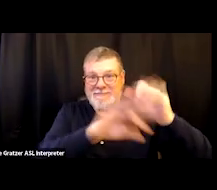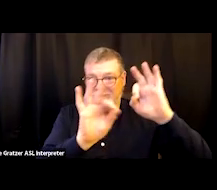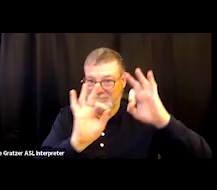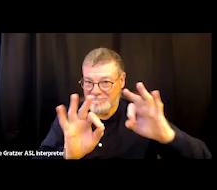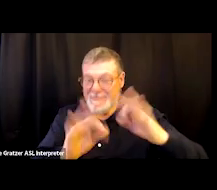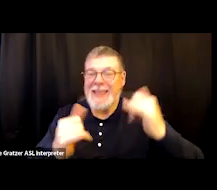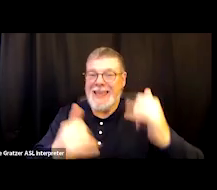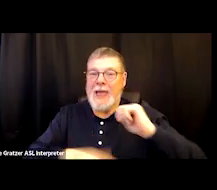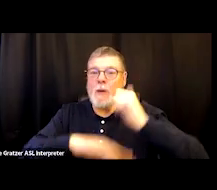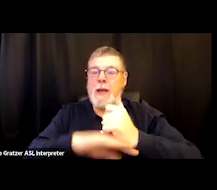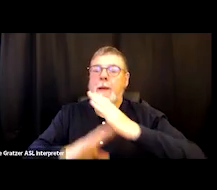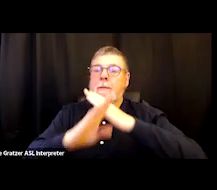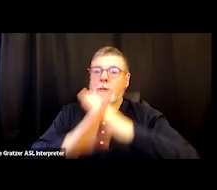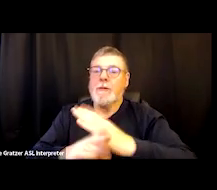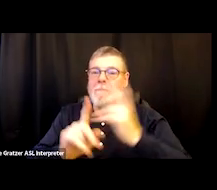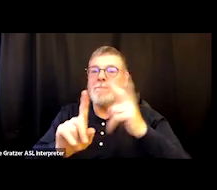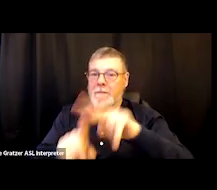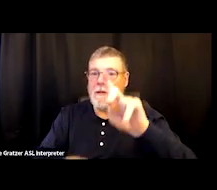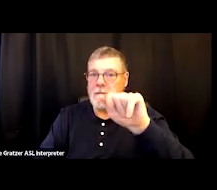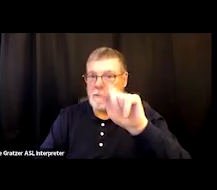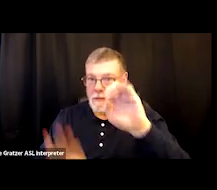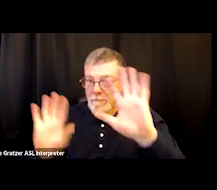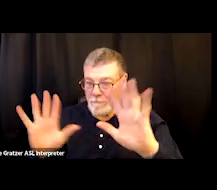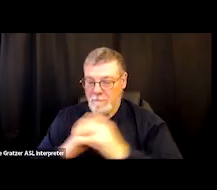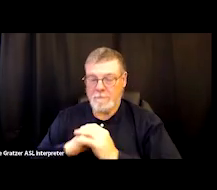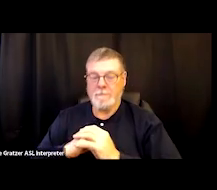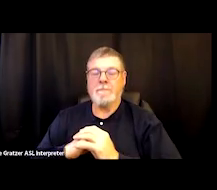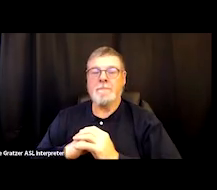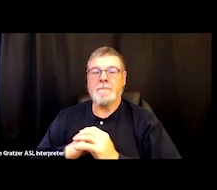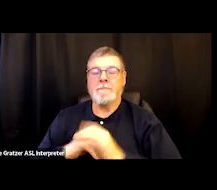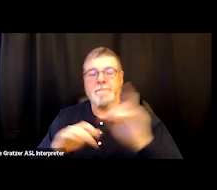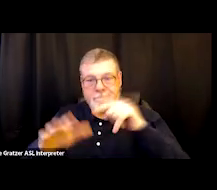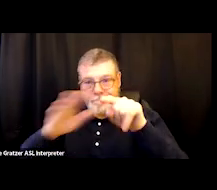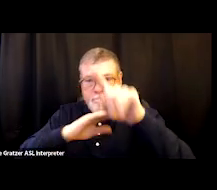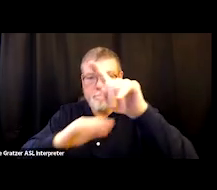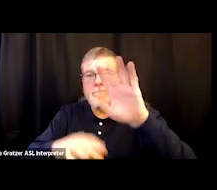help them set their protective filing date online. So you would navigate to Social Security's website